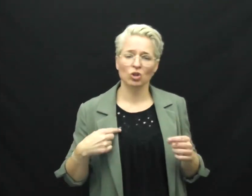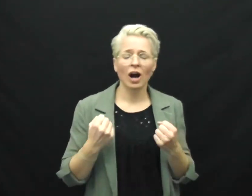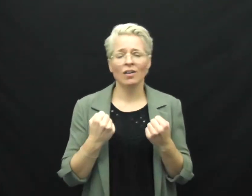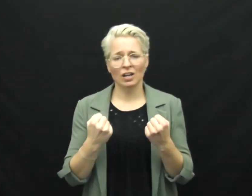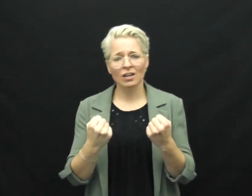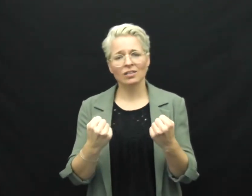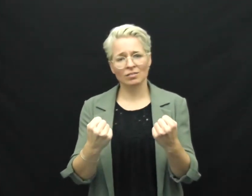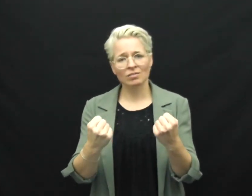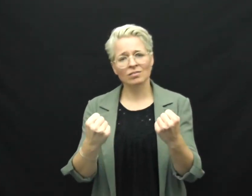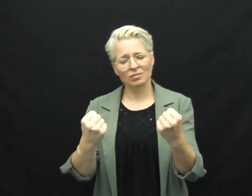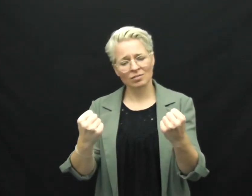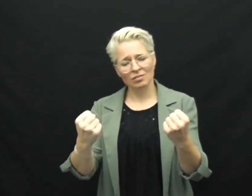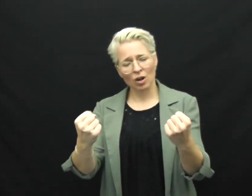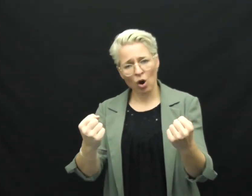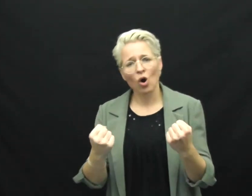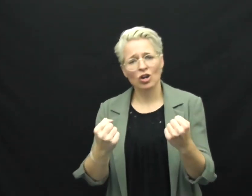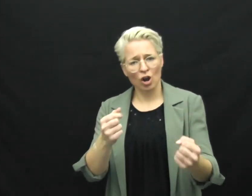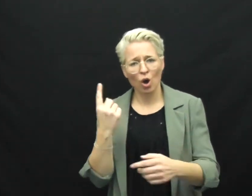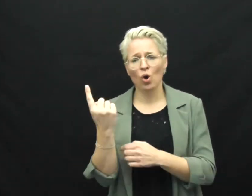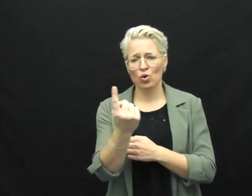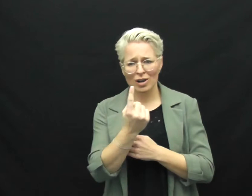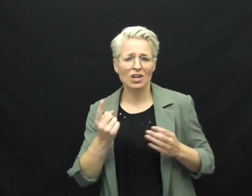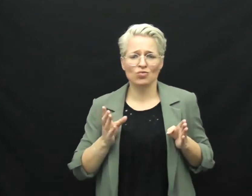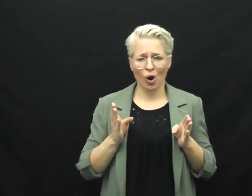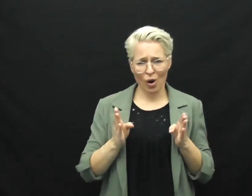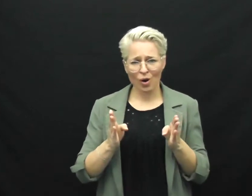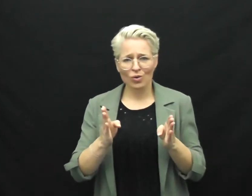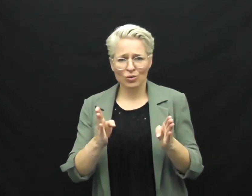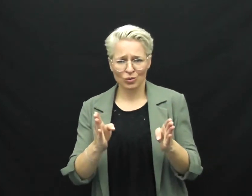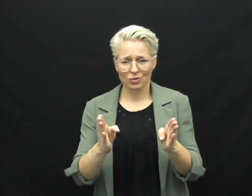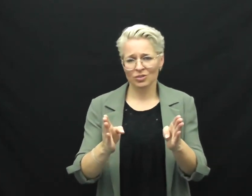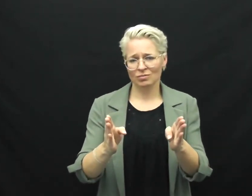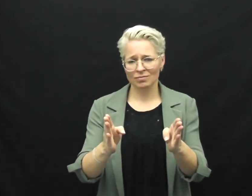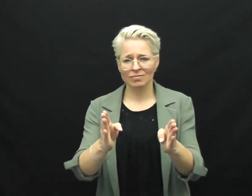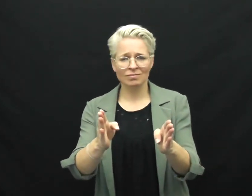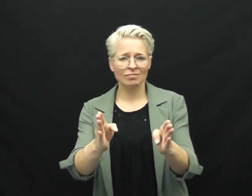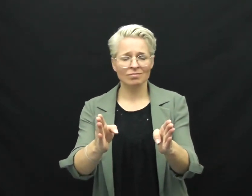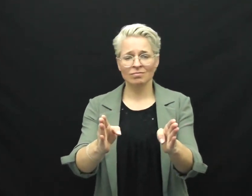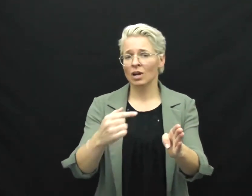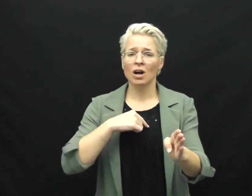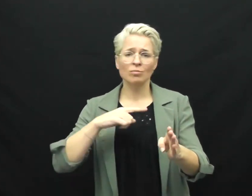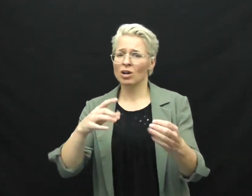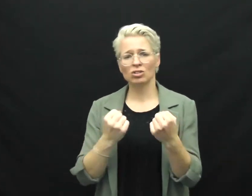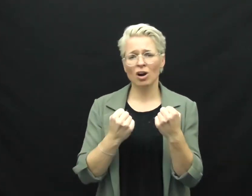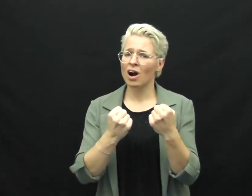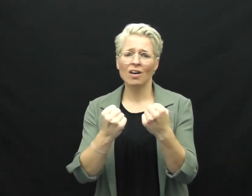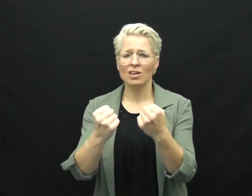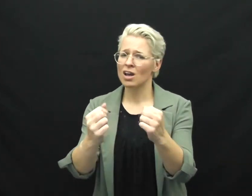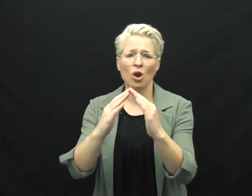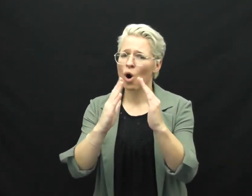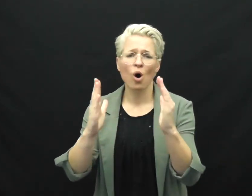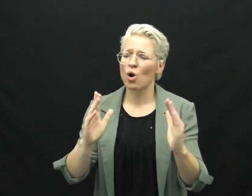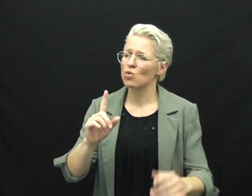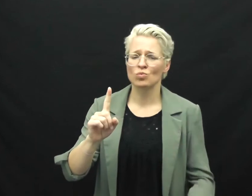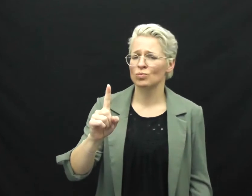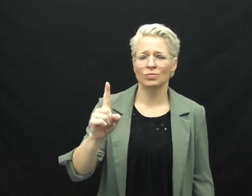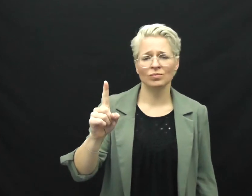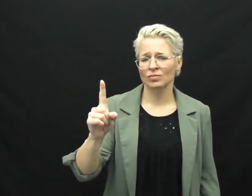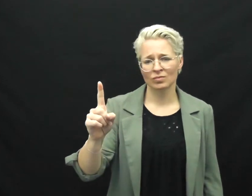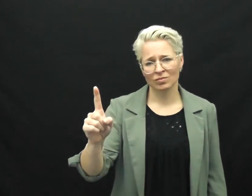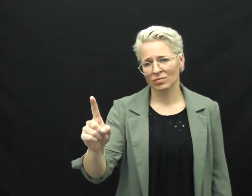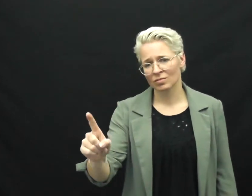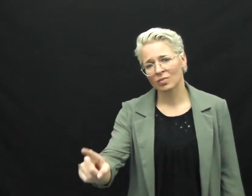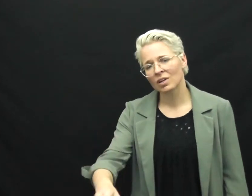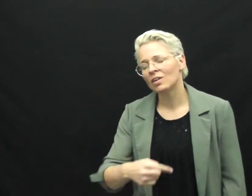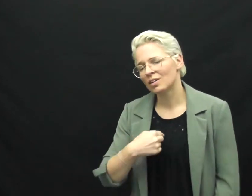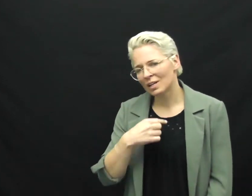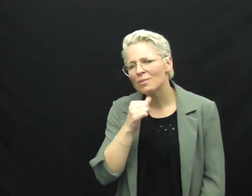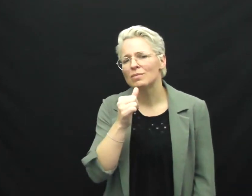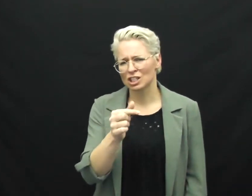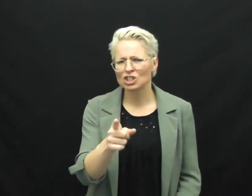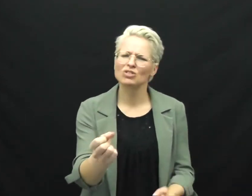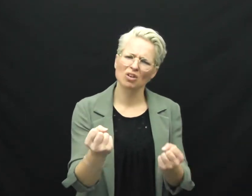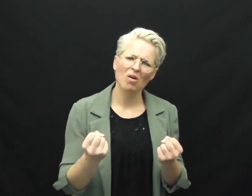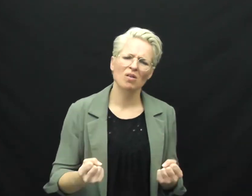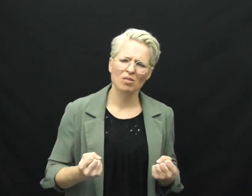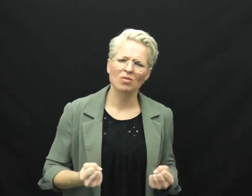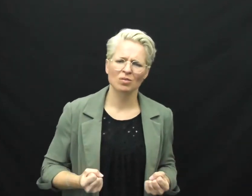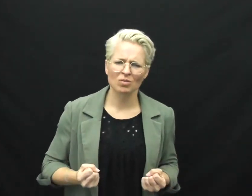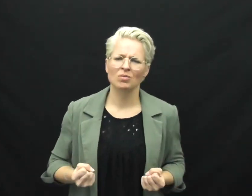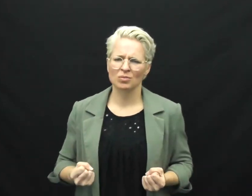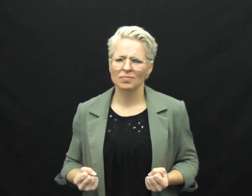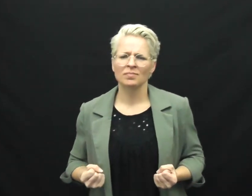I'm driving on a lonely road I'm not driving home and I miss you so